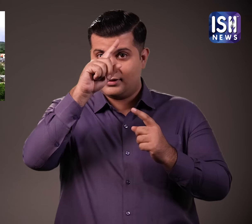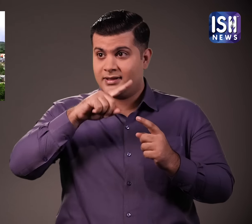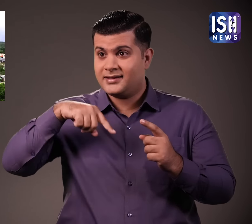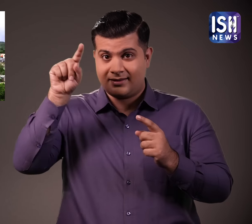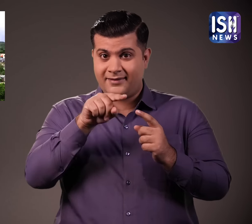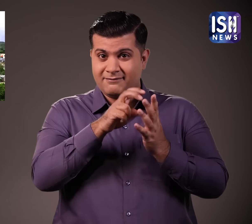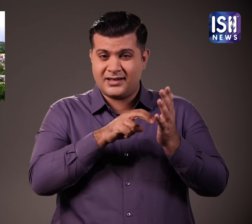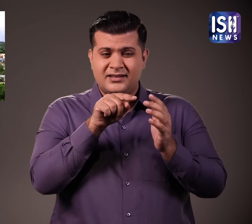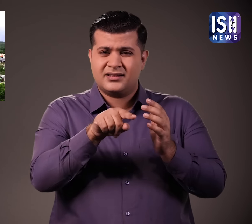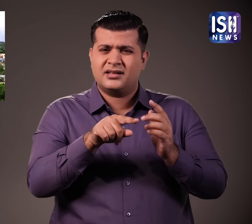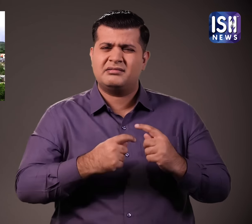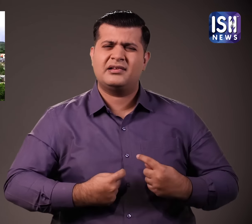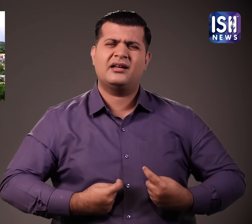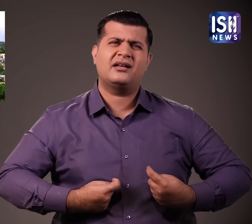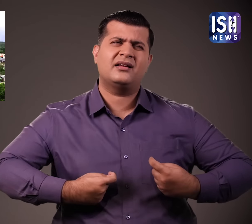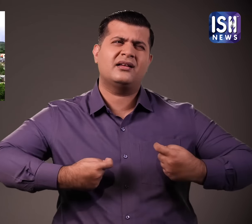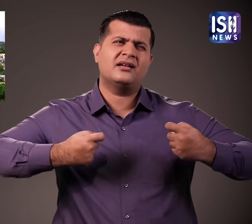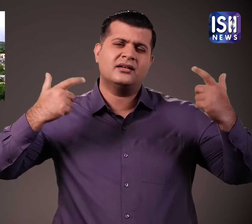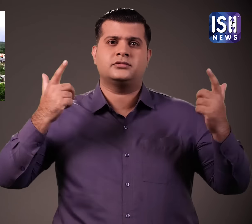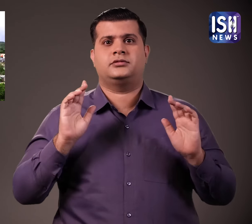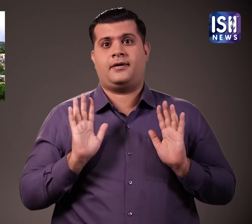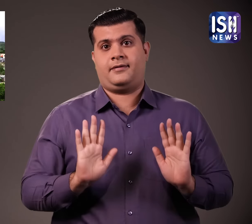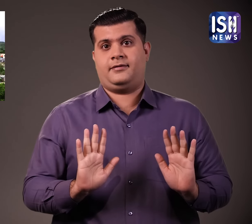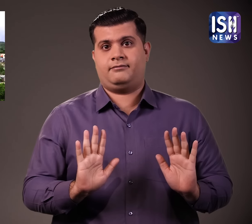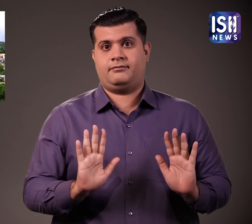This village is the richest village in India.